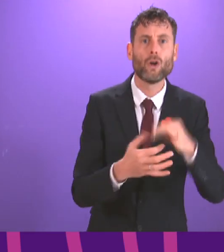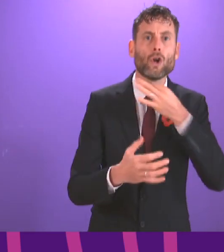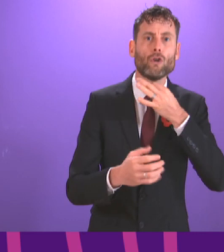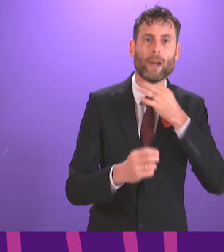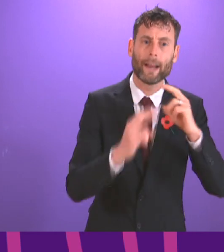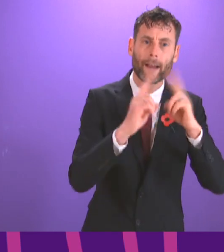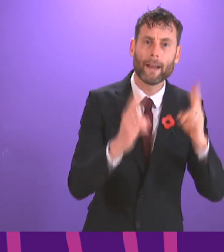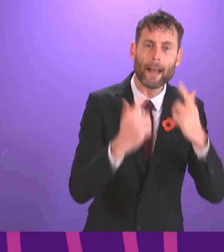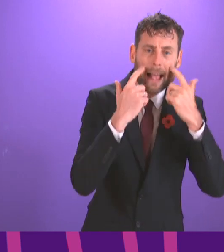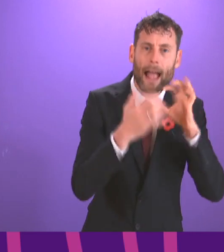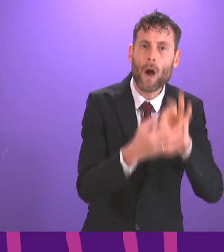planning for social care.